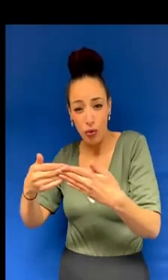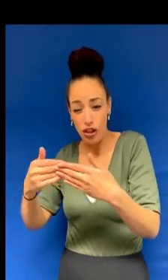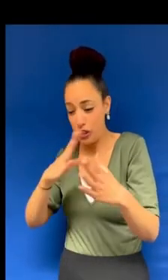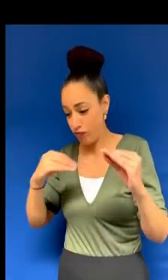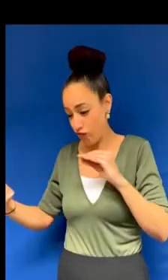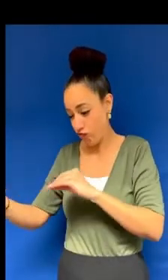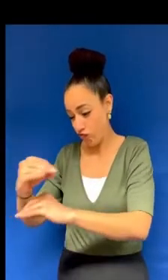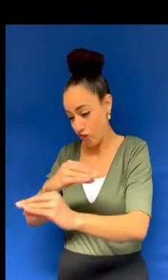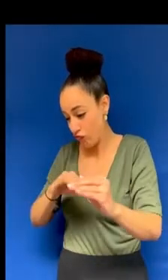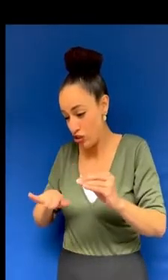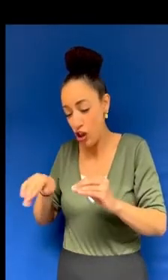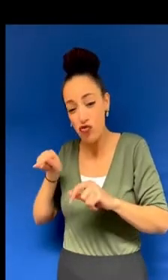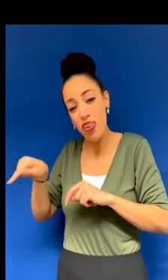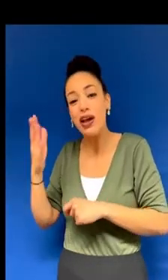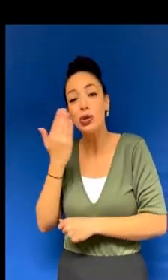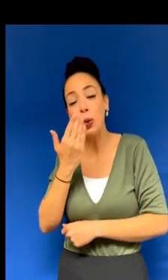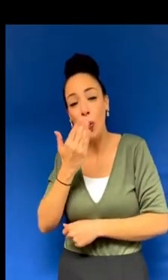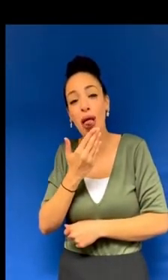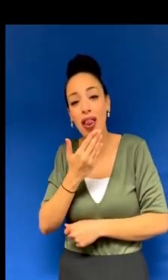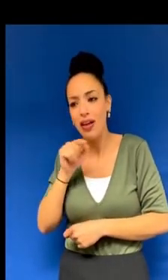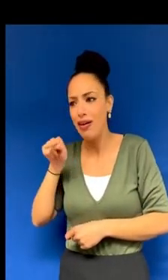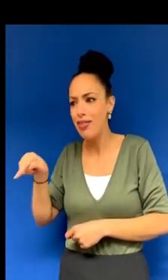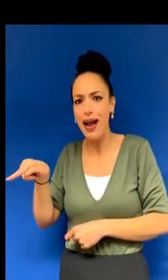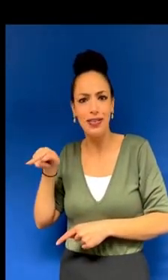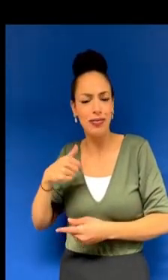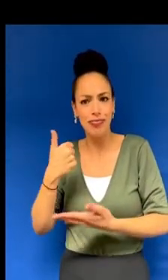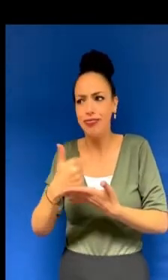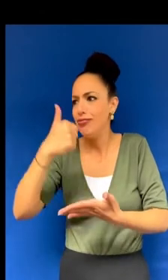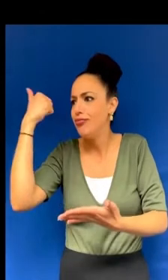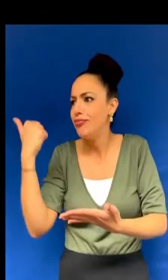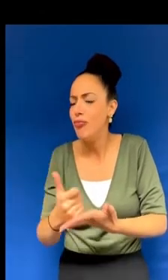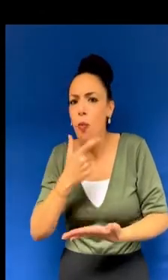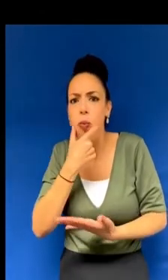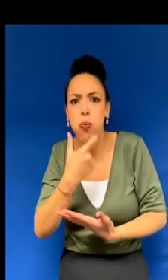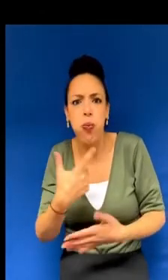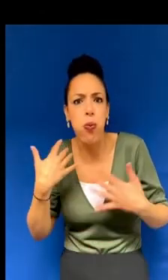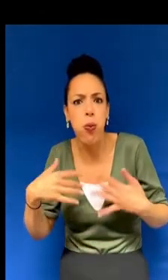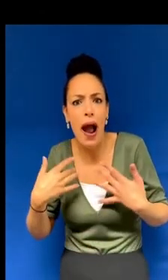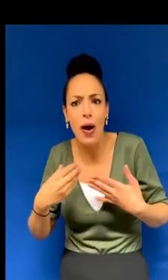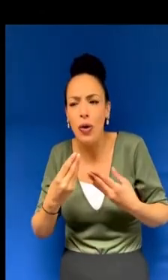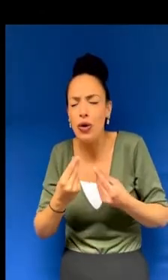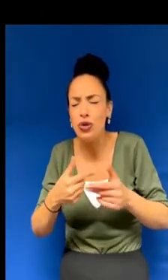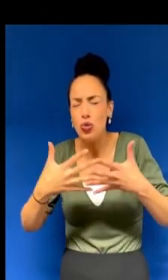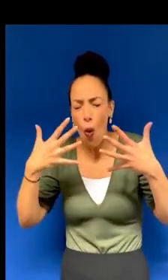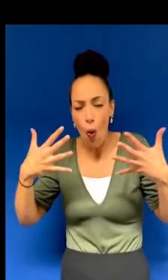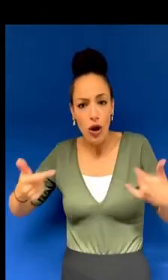with kids from many different backgrounds was a blessing. 72 languages were spoken